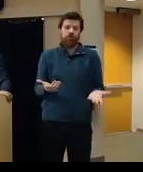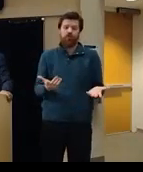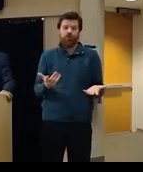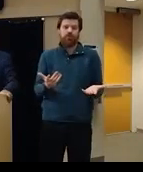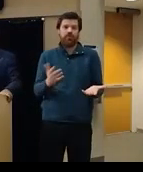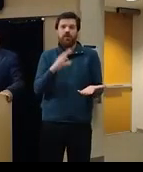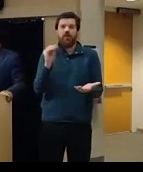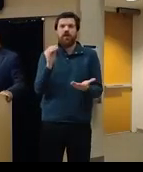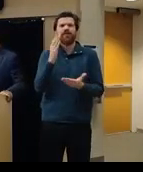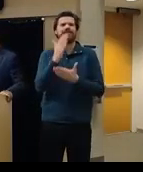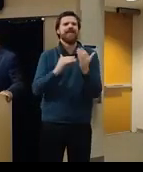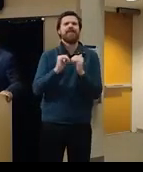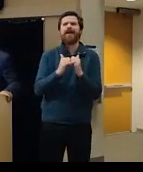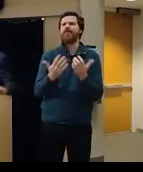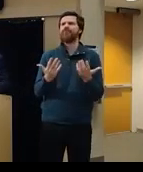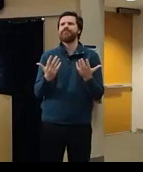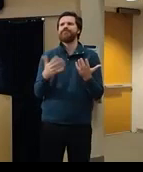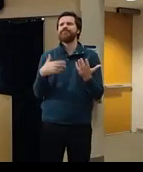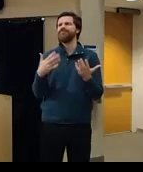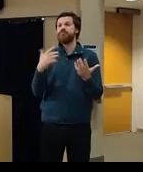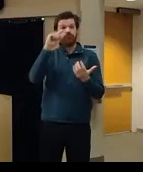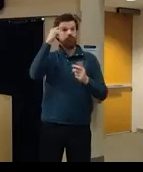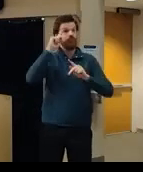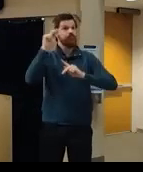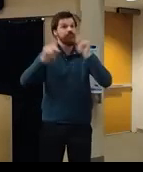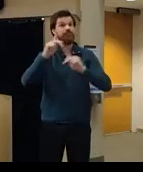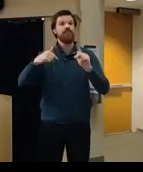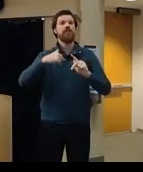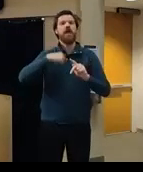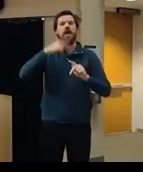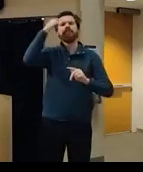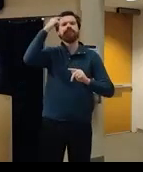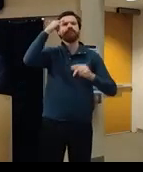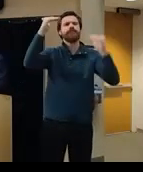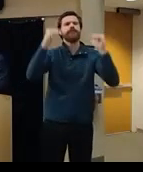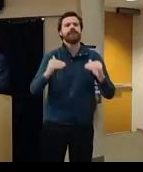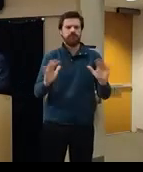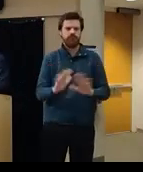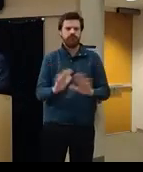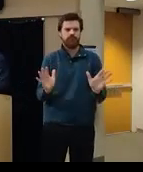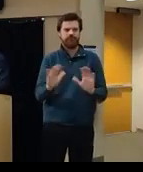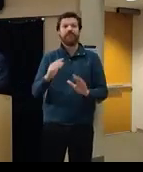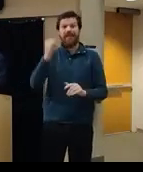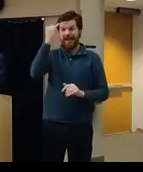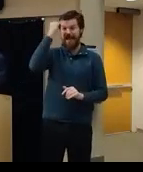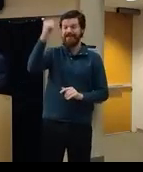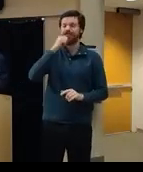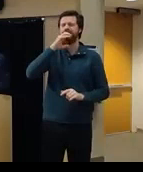somehow um black folks having low intelligence these ideas are old as old as Psychiatry